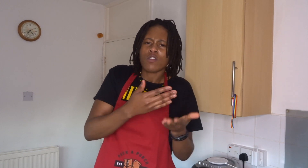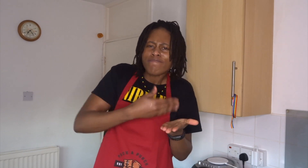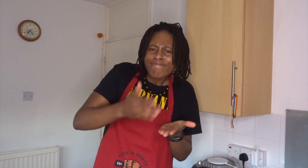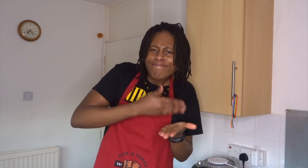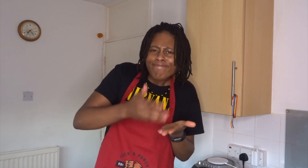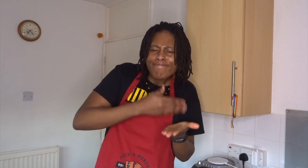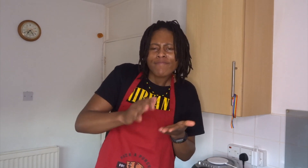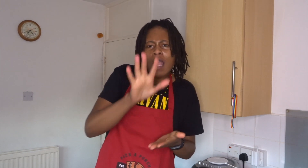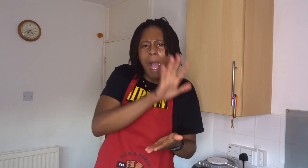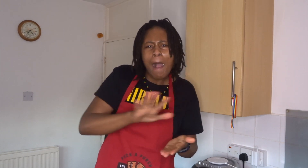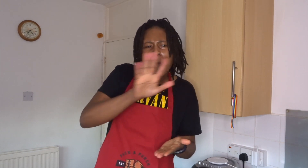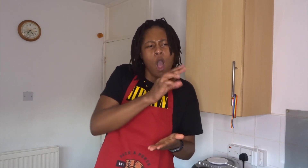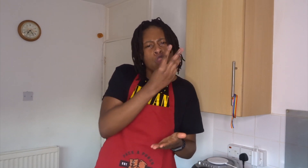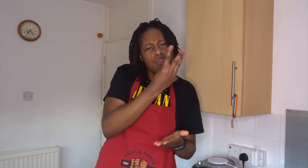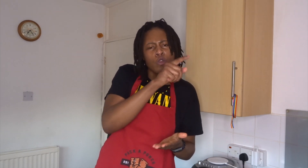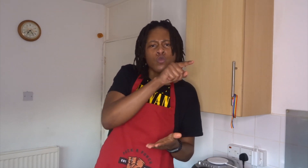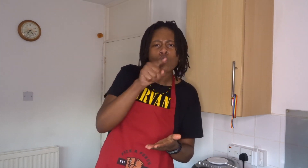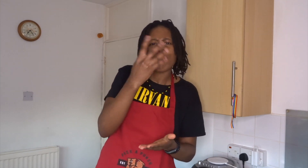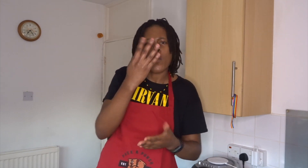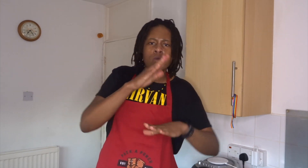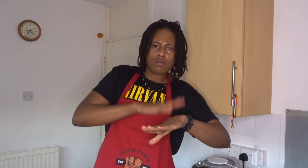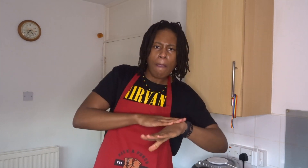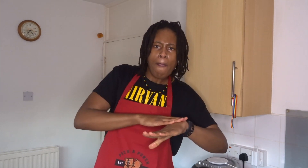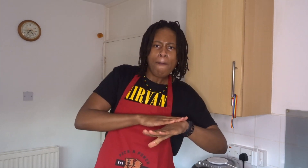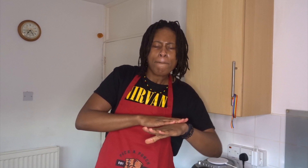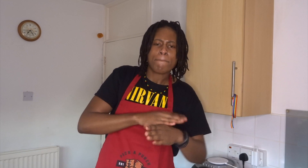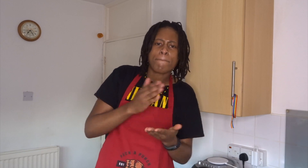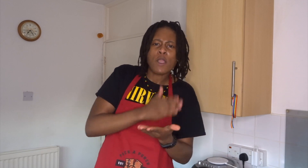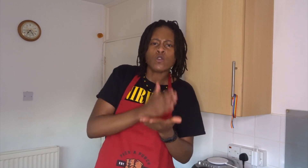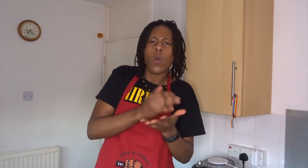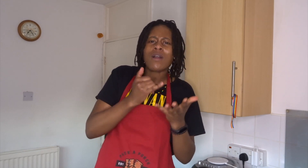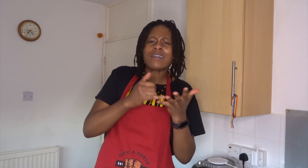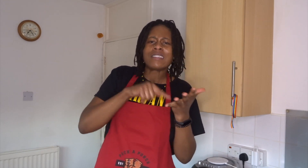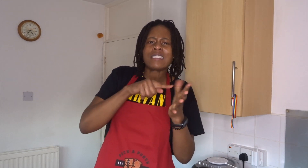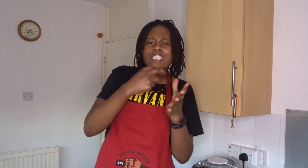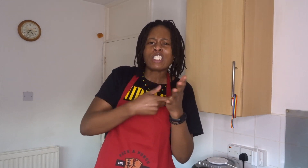these have all been cleaned thoroughly. And rinsed between 3 - 4 times.